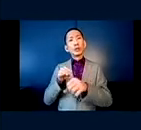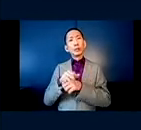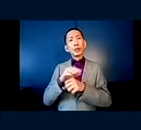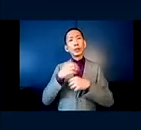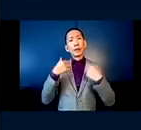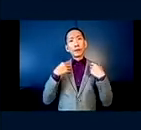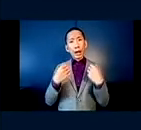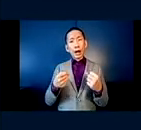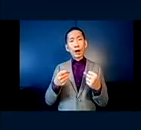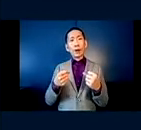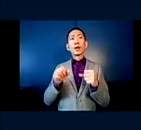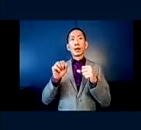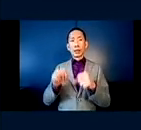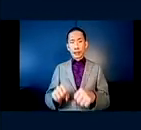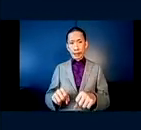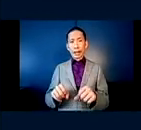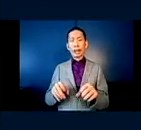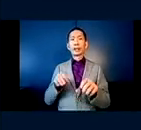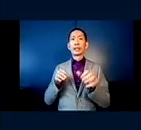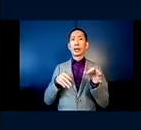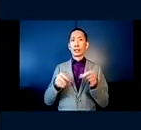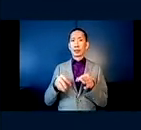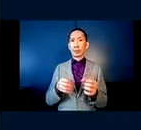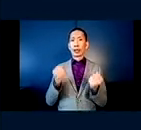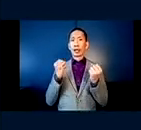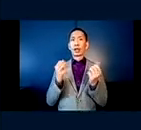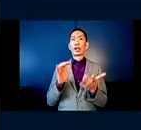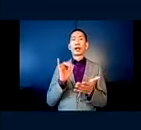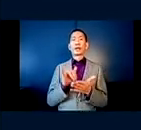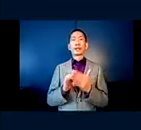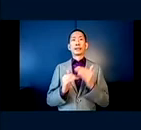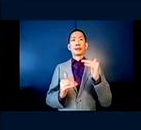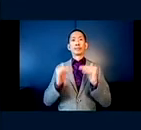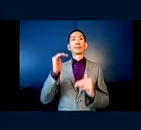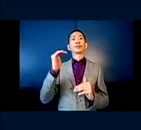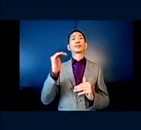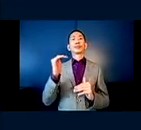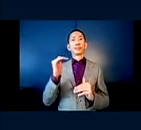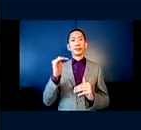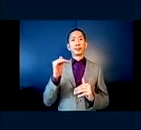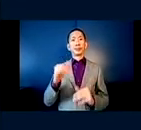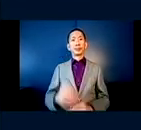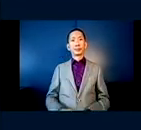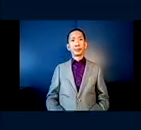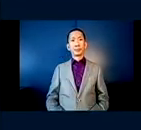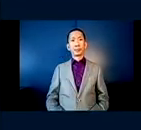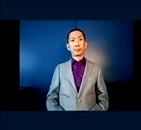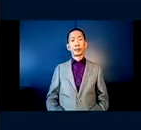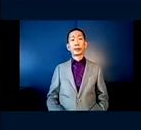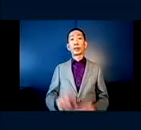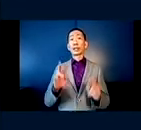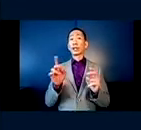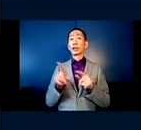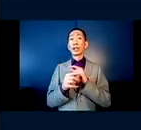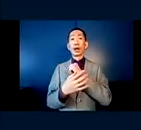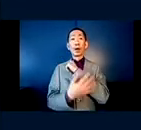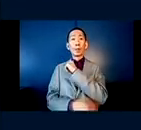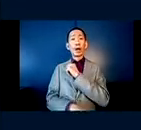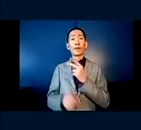DETERMINANTS OF HEALTH, SOME SOCIAL DETERMINANTS OF HEALTH ACCOUNT FOR A LOT OF THESE